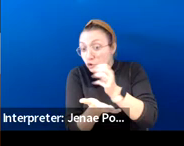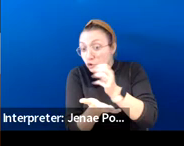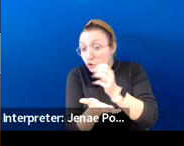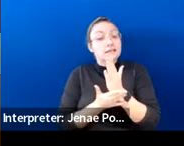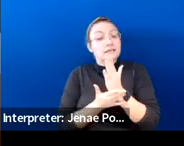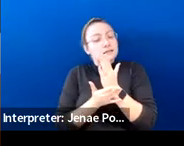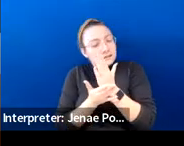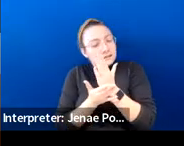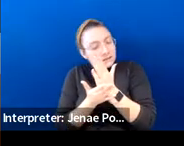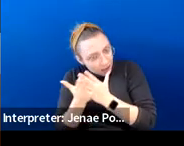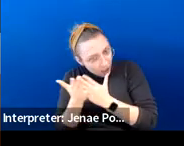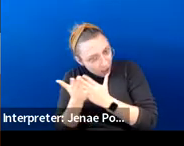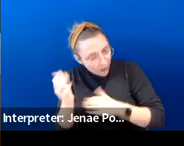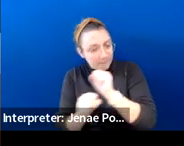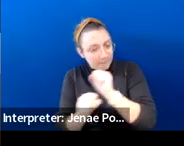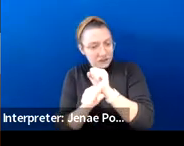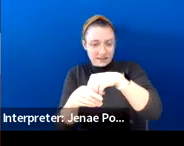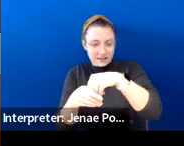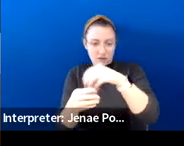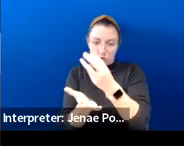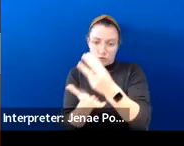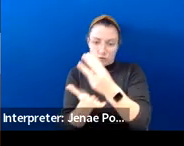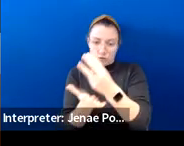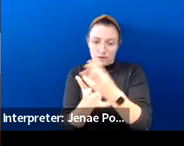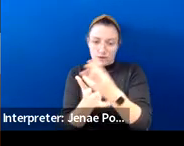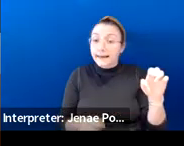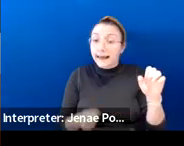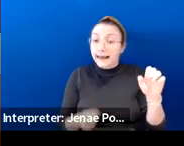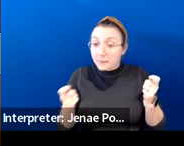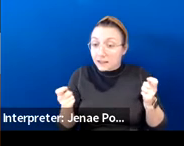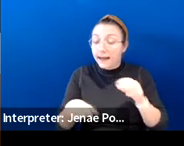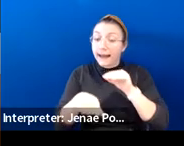Social work include case management, a counselor, medical, social worker,